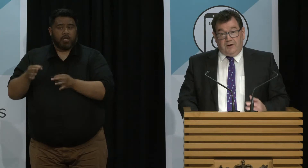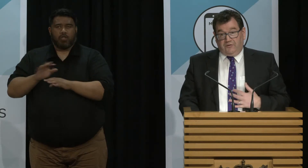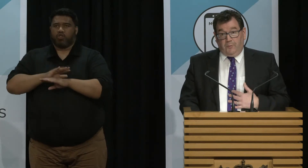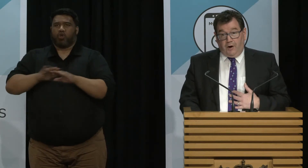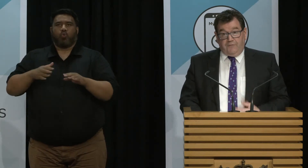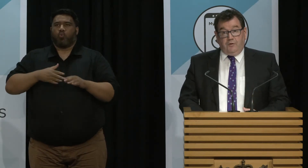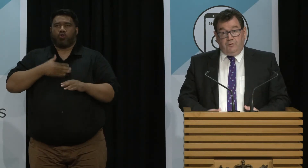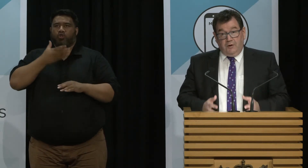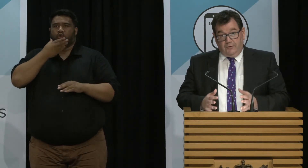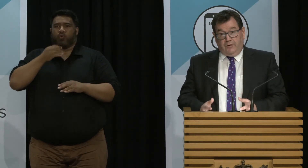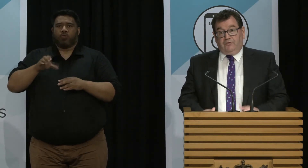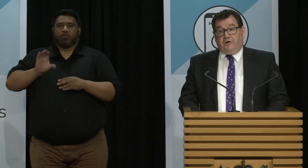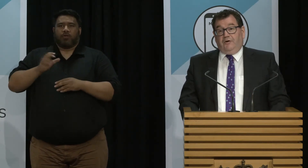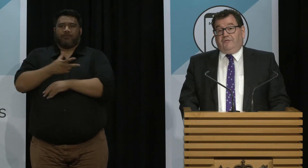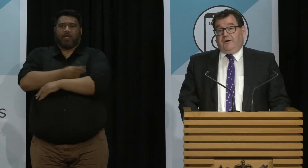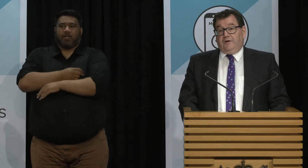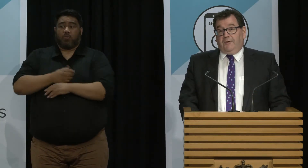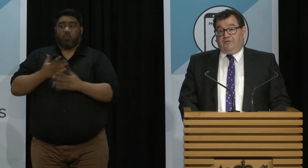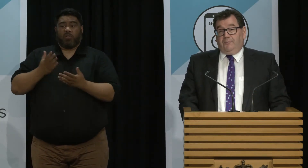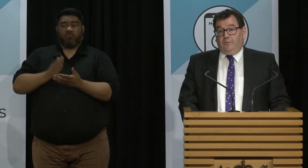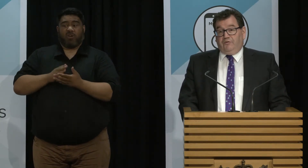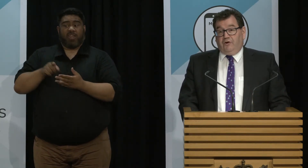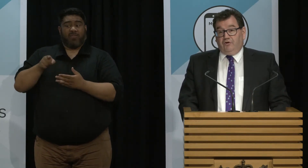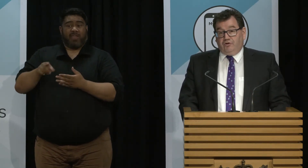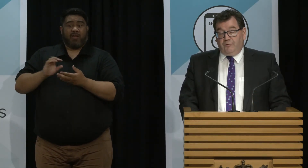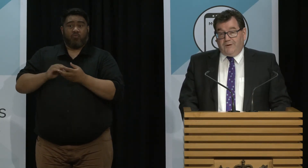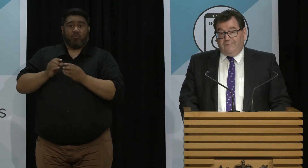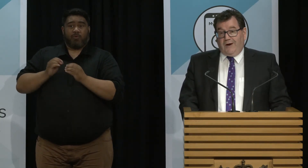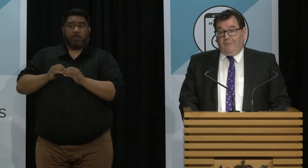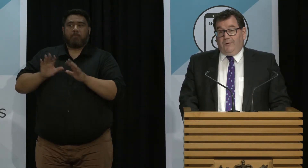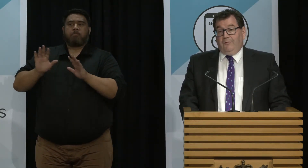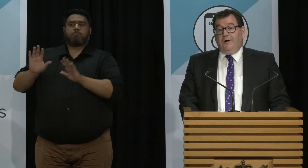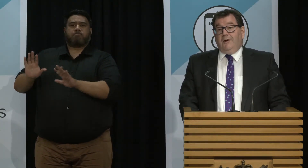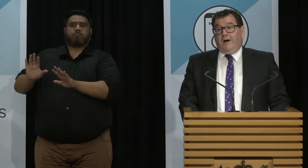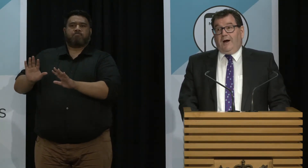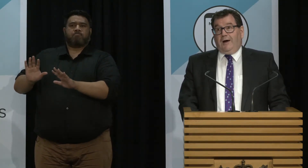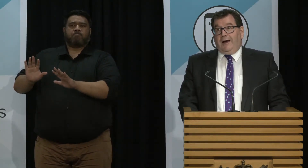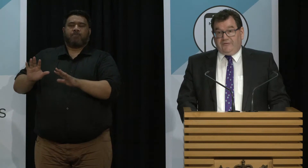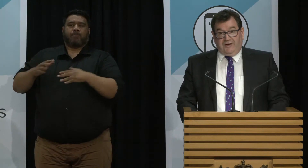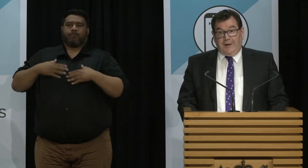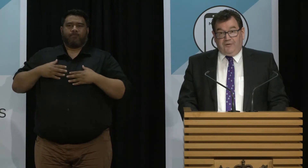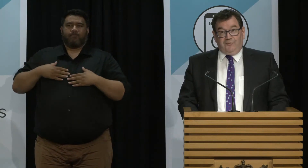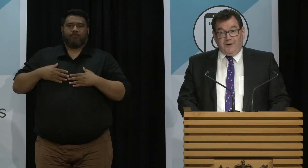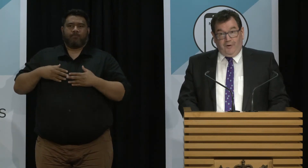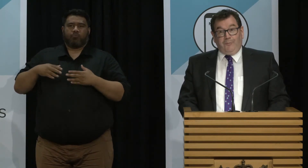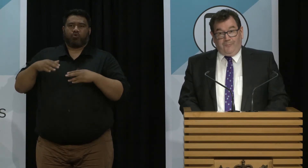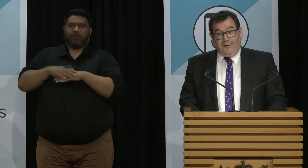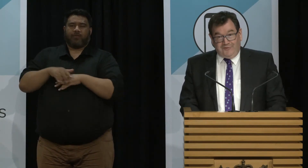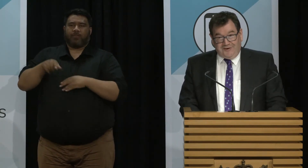using a revenue drop basis for support and that revenue drop